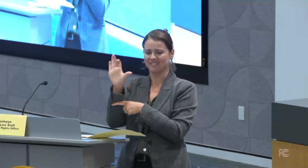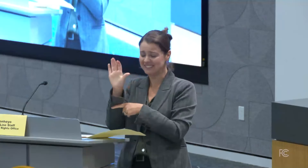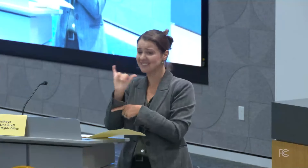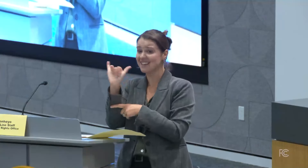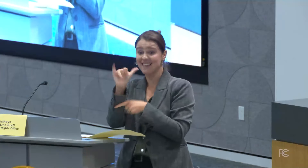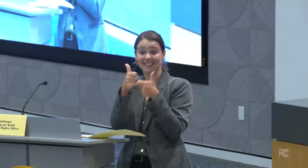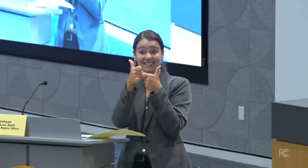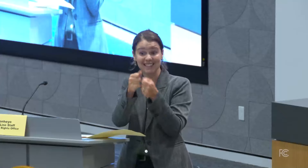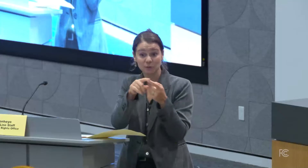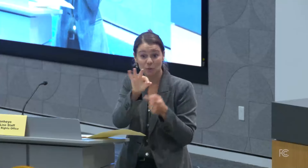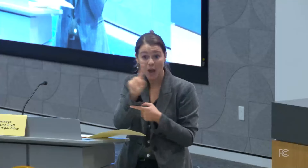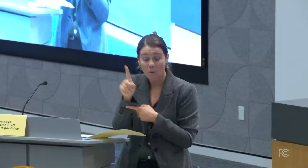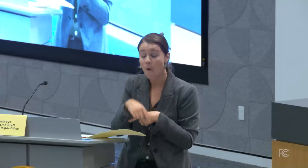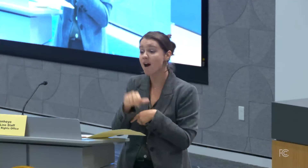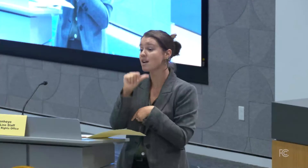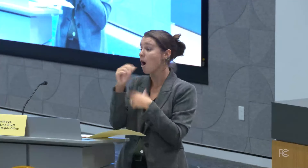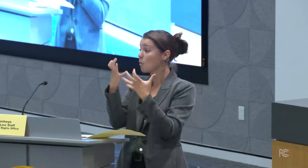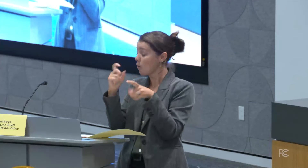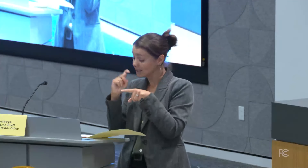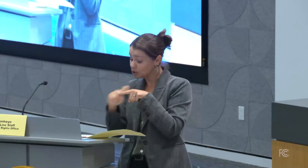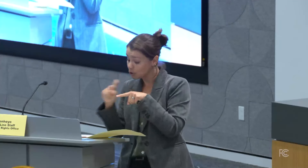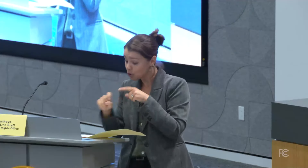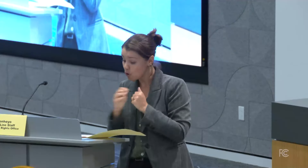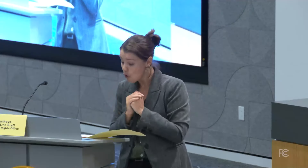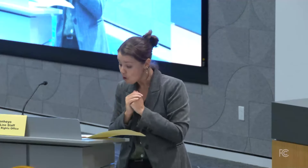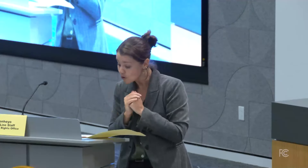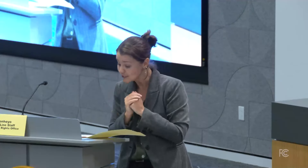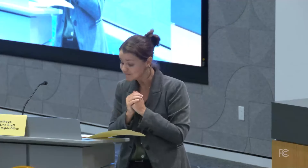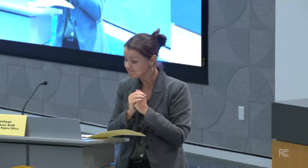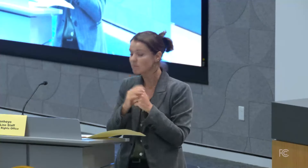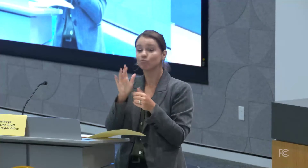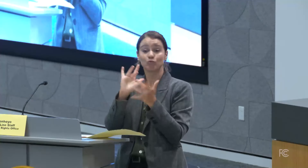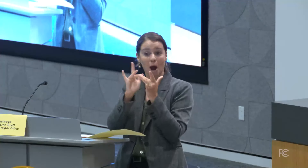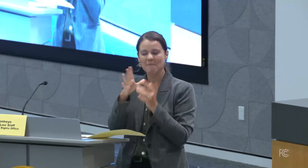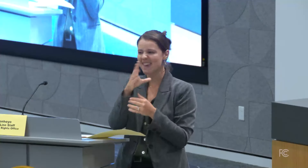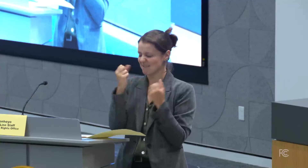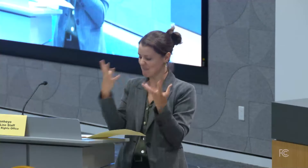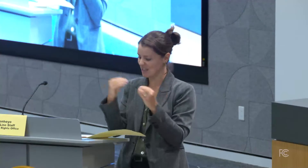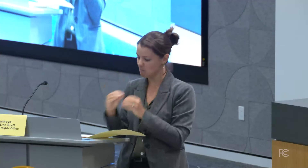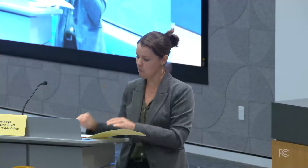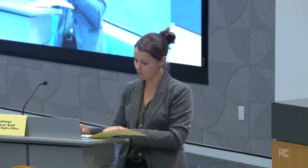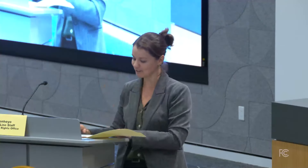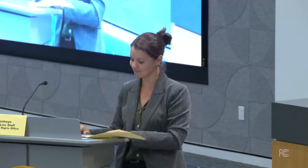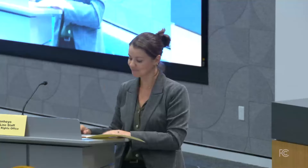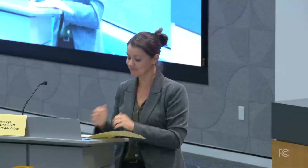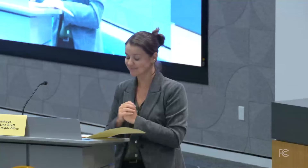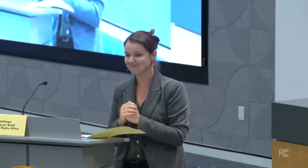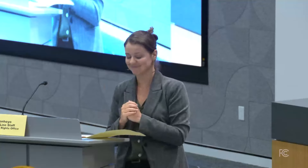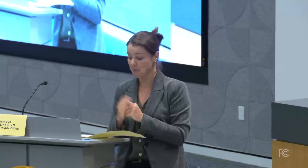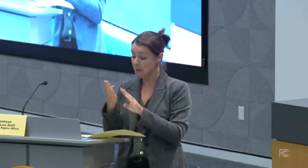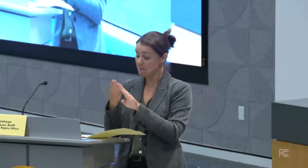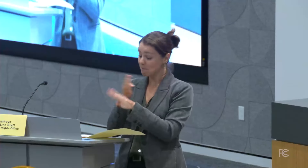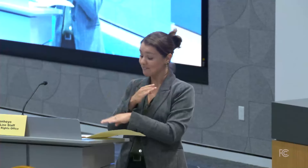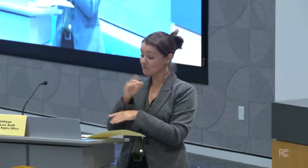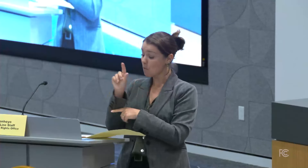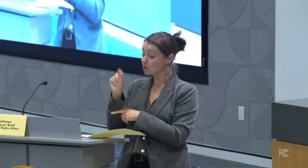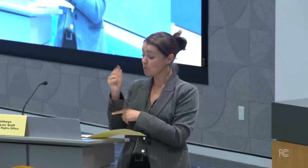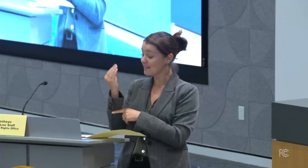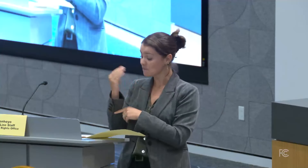RELAY SERVICE. WITH THE COMMUNICATIONS SPECIALIST WHO CAN PROVIDE ASSISTANCE WITH FILLING OUT INFORMAL COMPLAINTS, PROVIDING ADDITIONAL